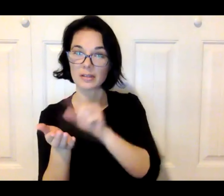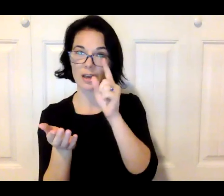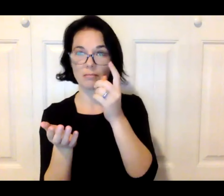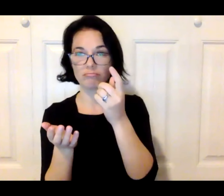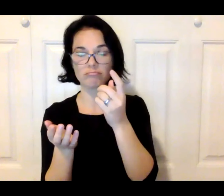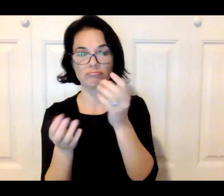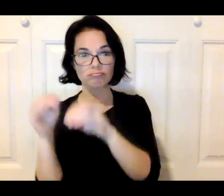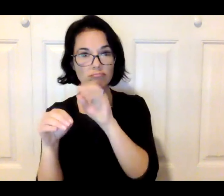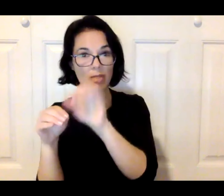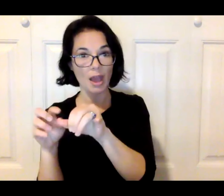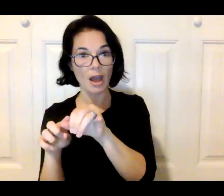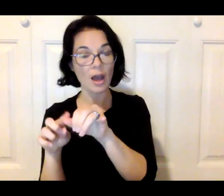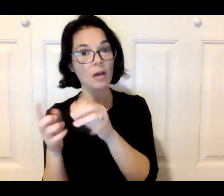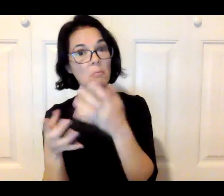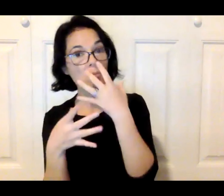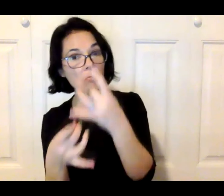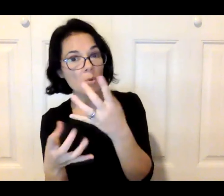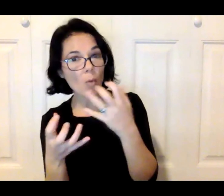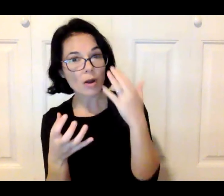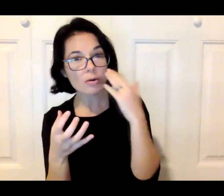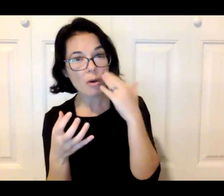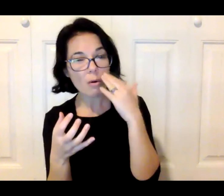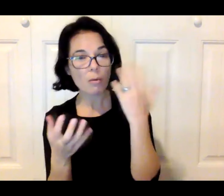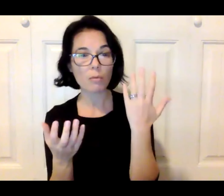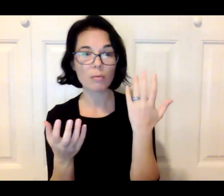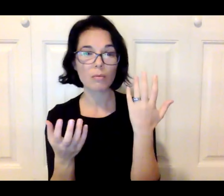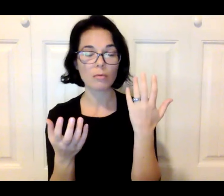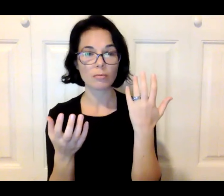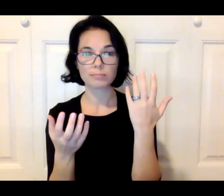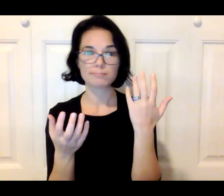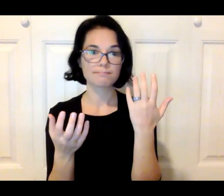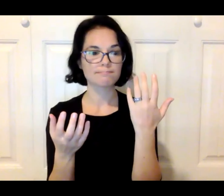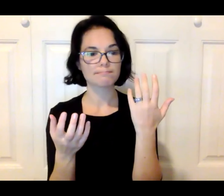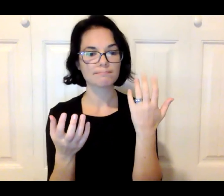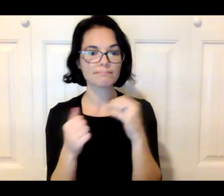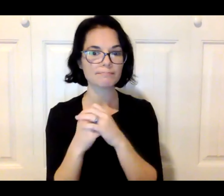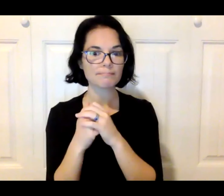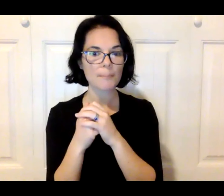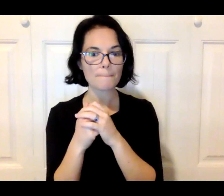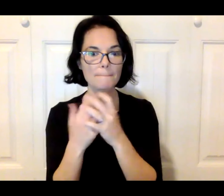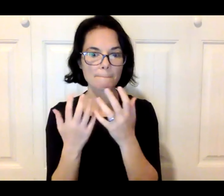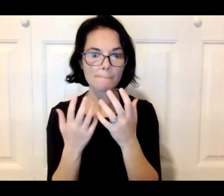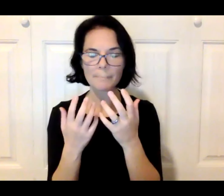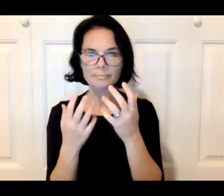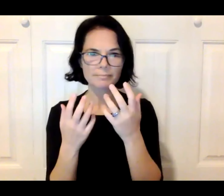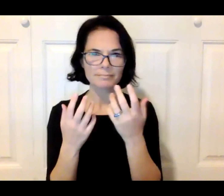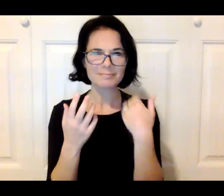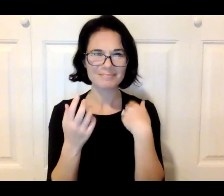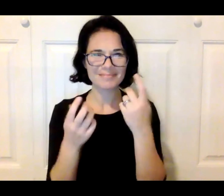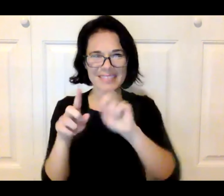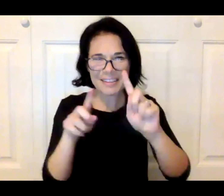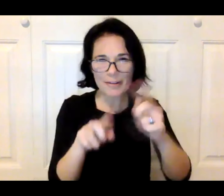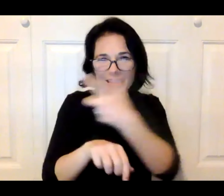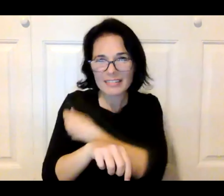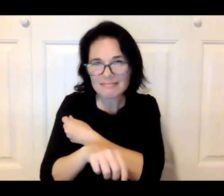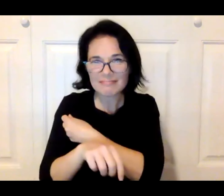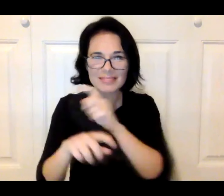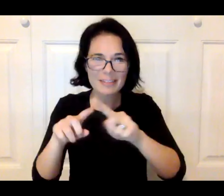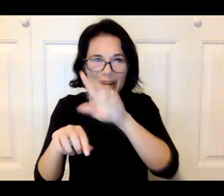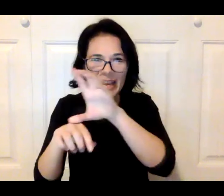if you’re interested in information about all the ones being developed and timeline for that.